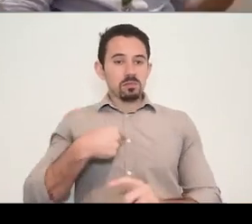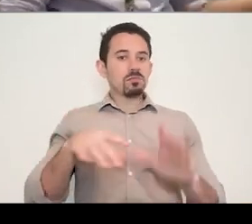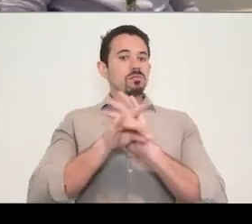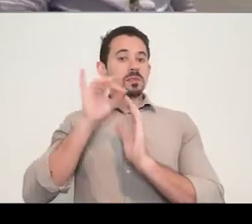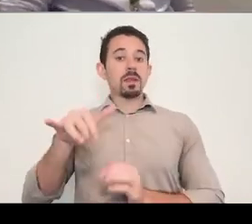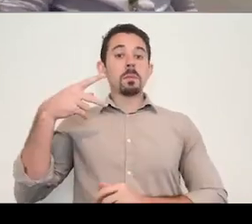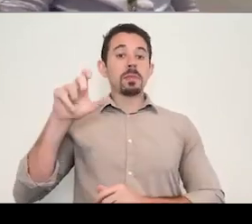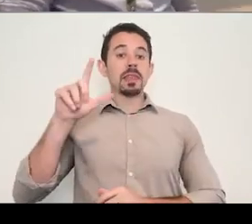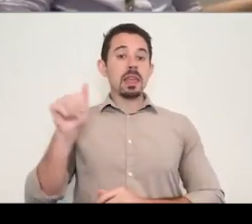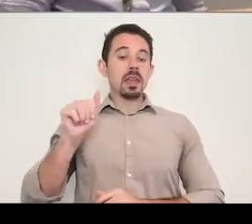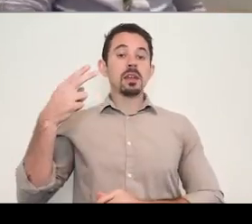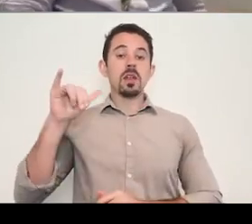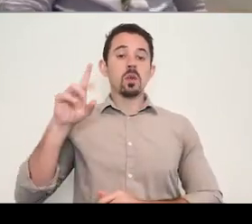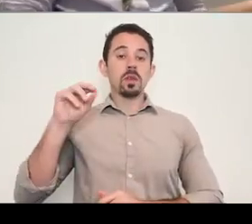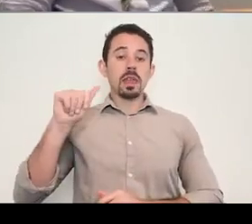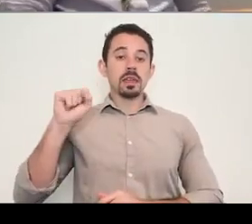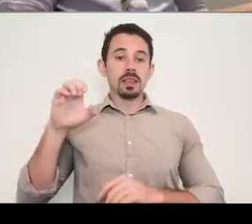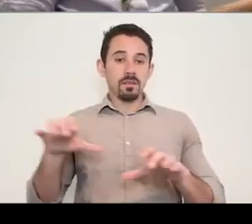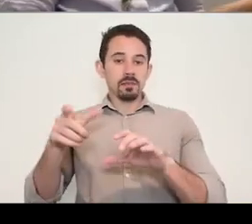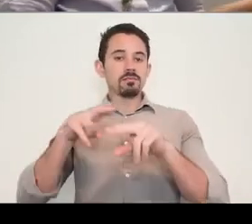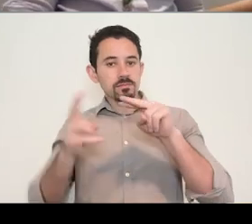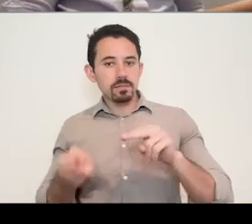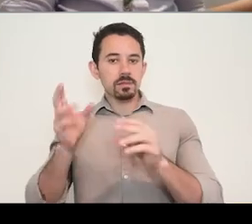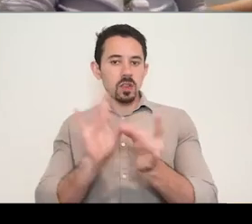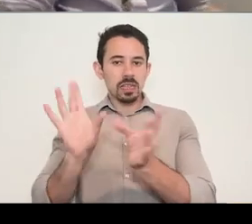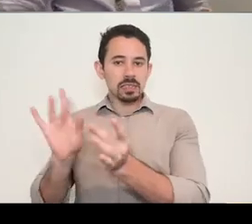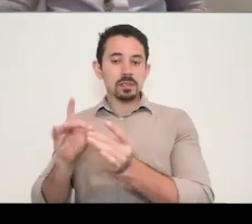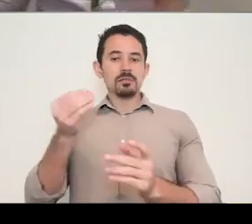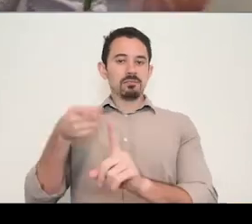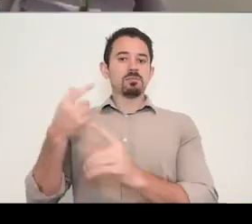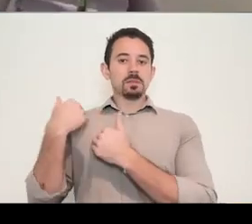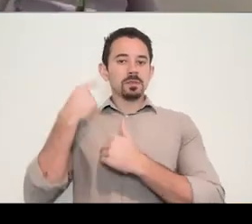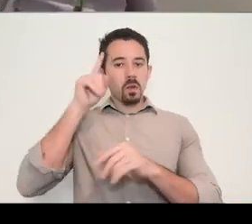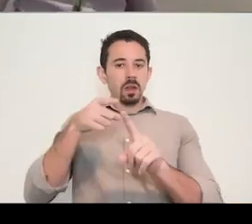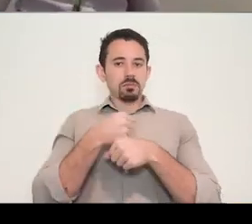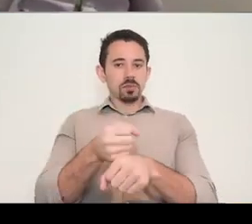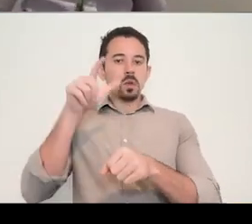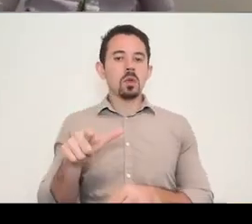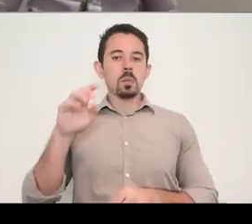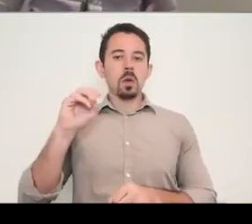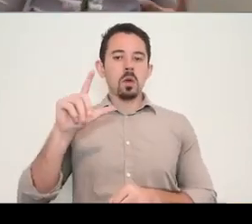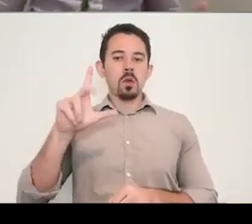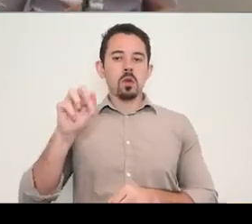implying it modifies polysaccharide length. So knowing that EPS components contribute